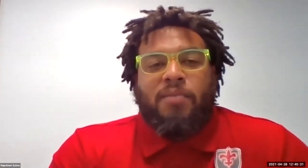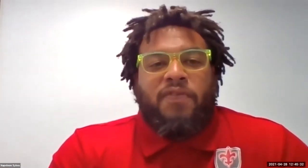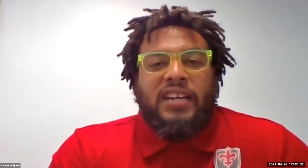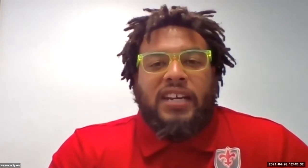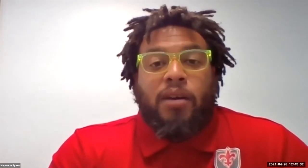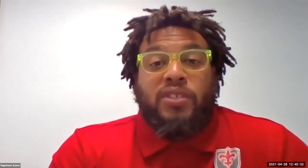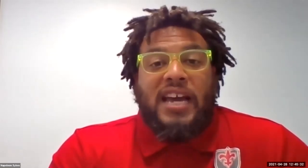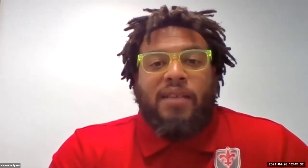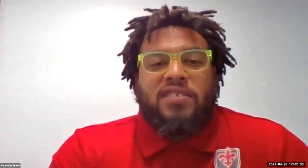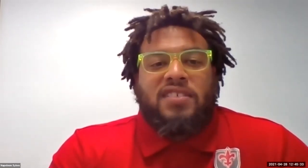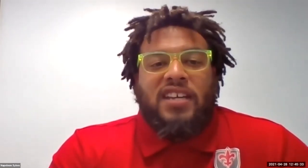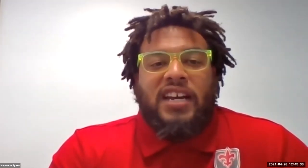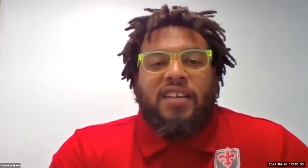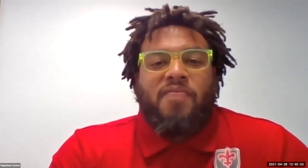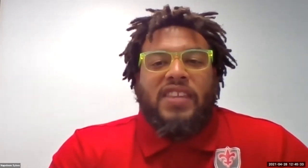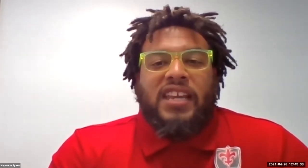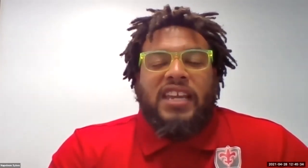I'm the executive director of markets .